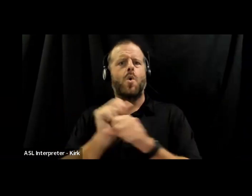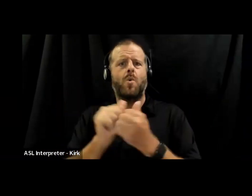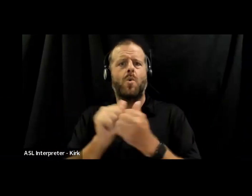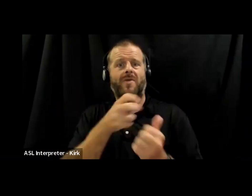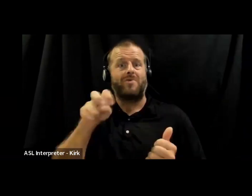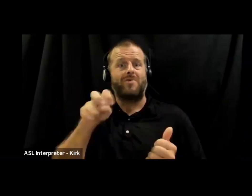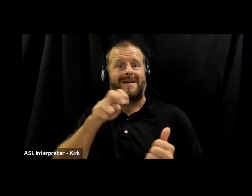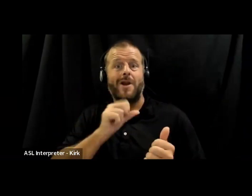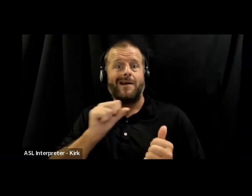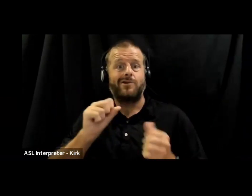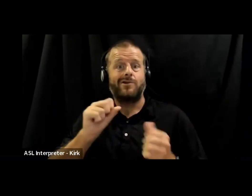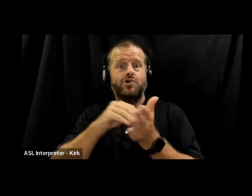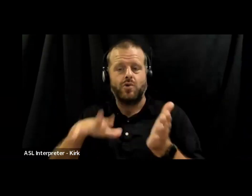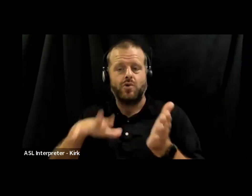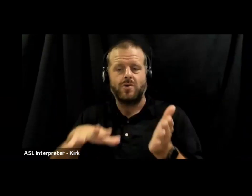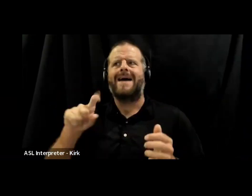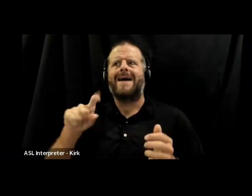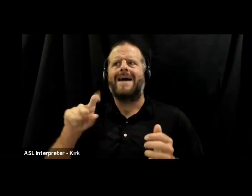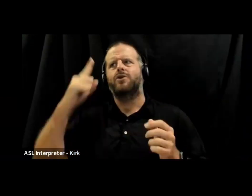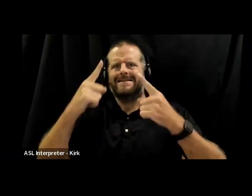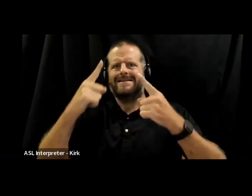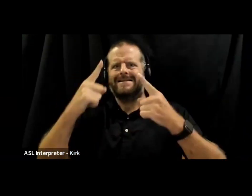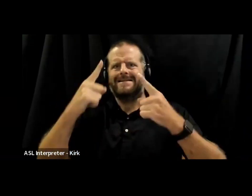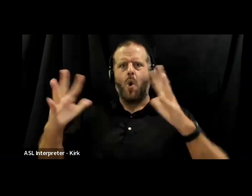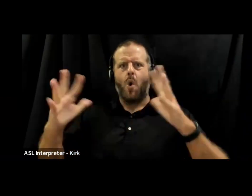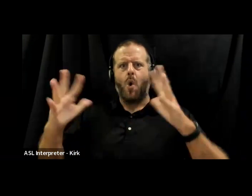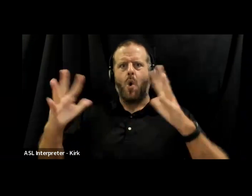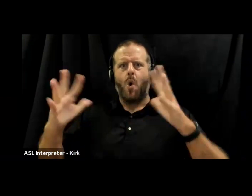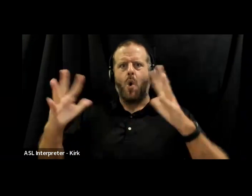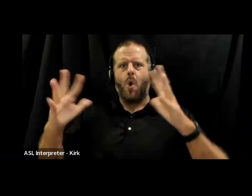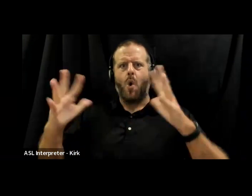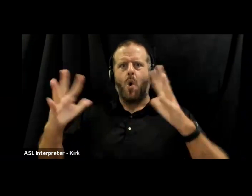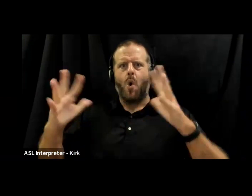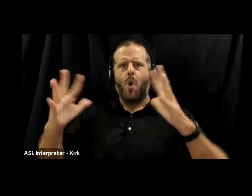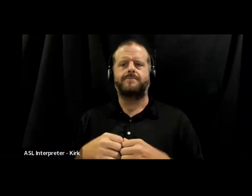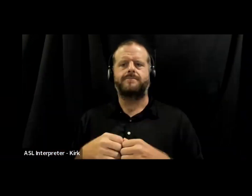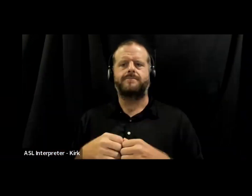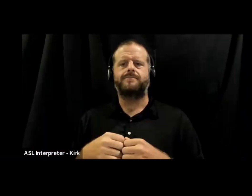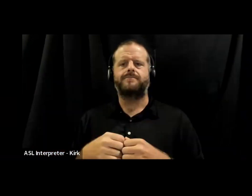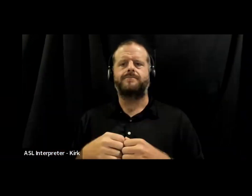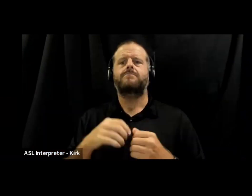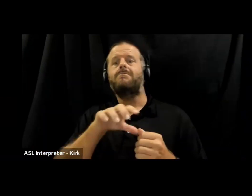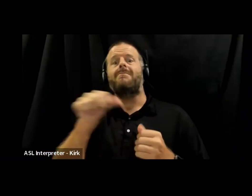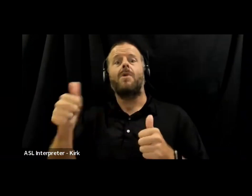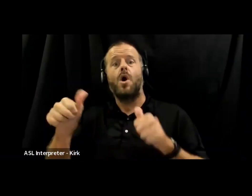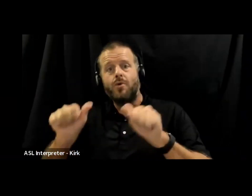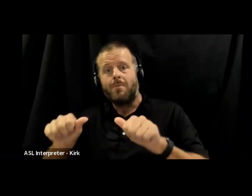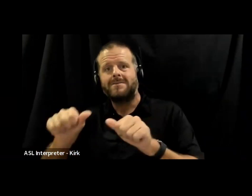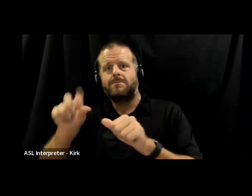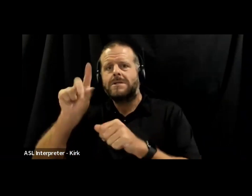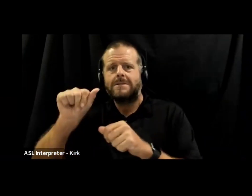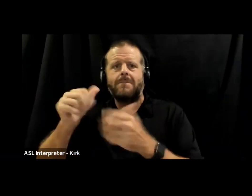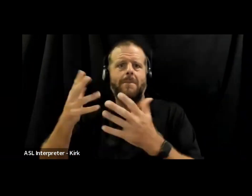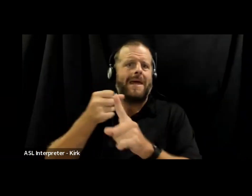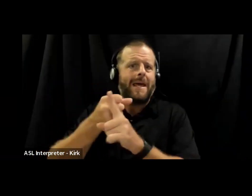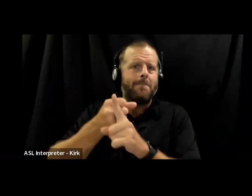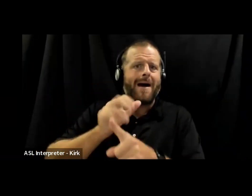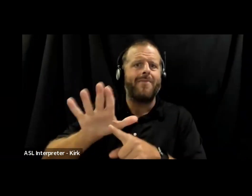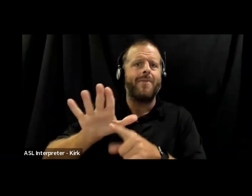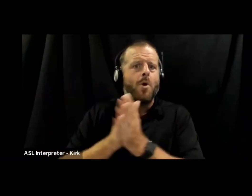to consider the whole person and other possible disabilities that may impact their motivation and participation.